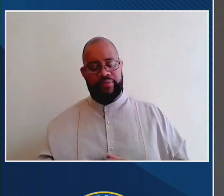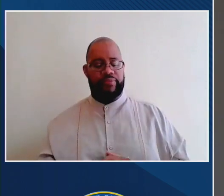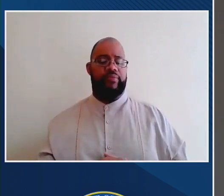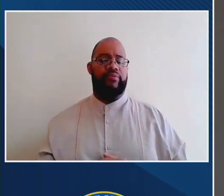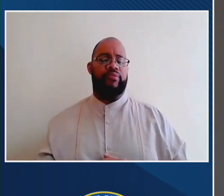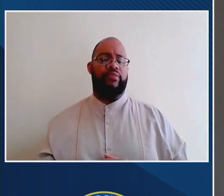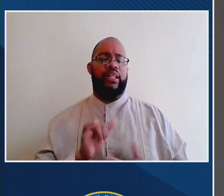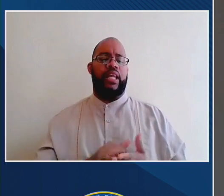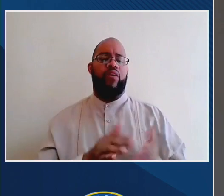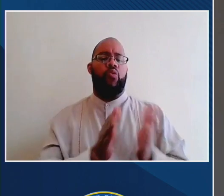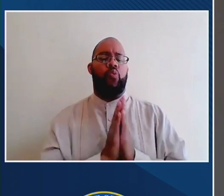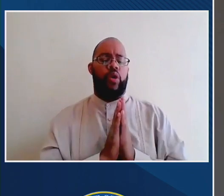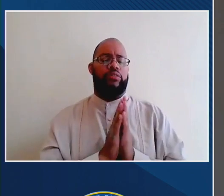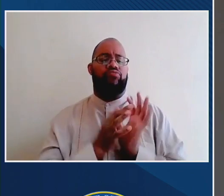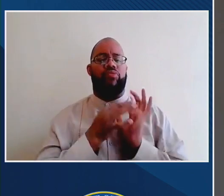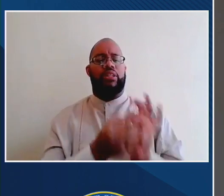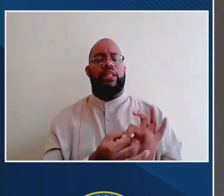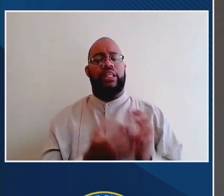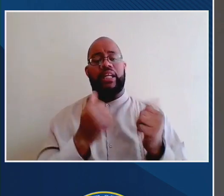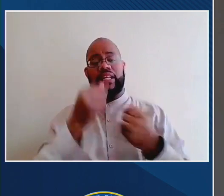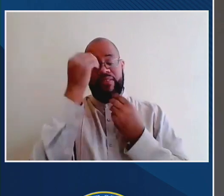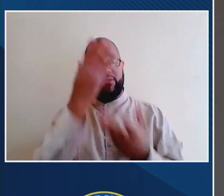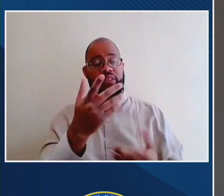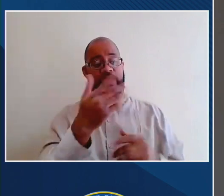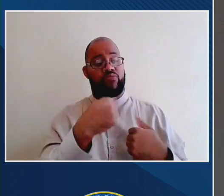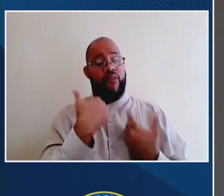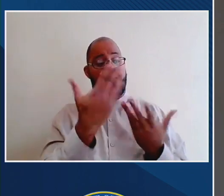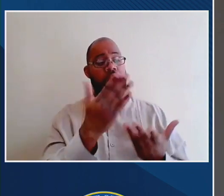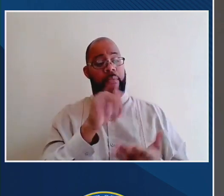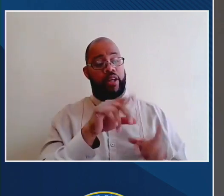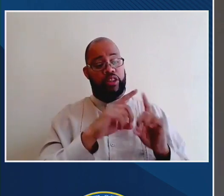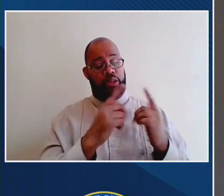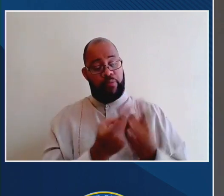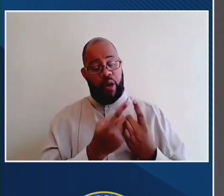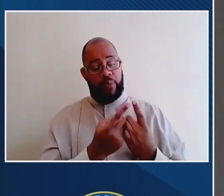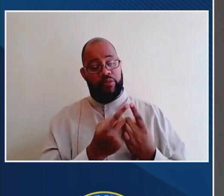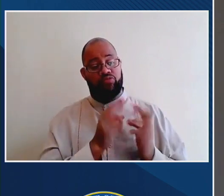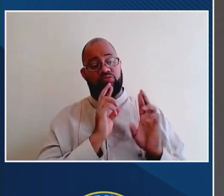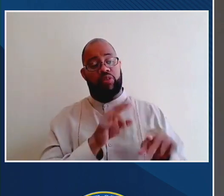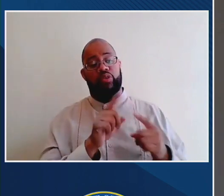pertains. Any information provided by the Department in response to a data request